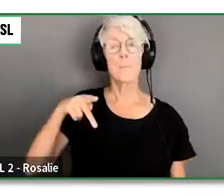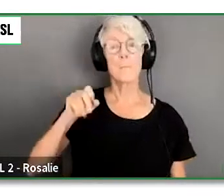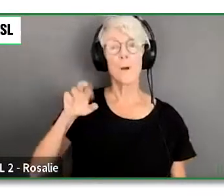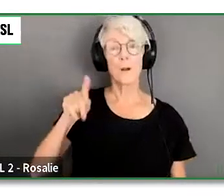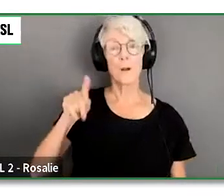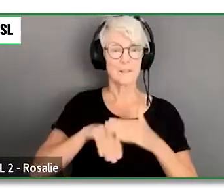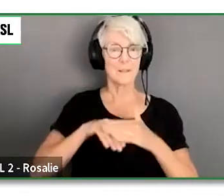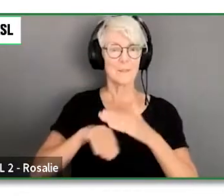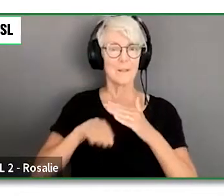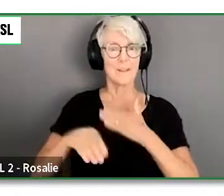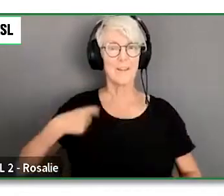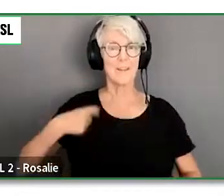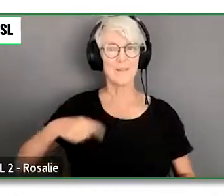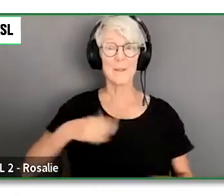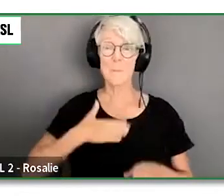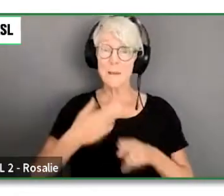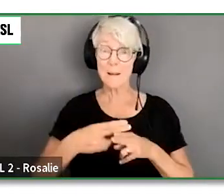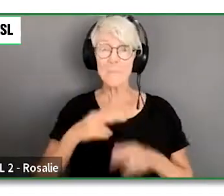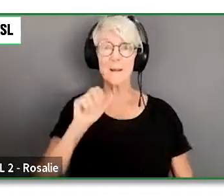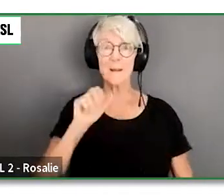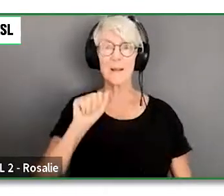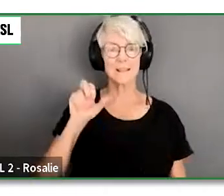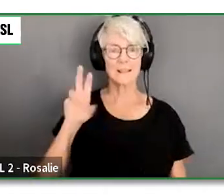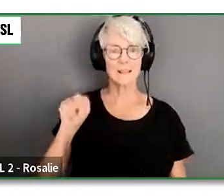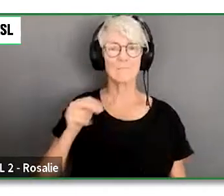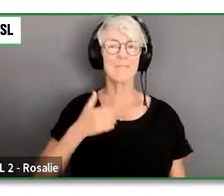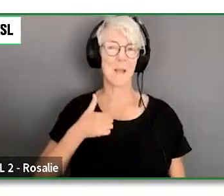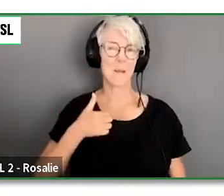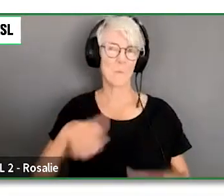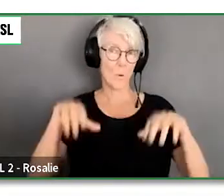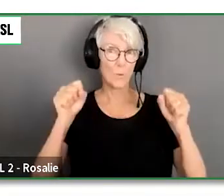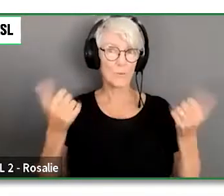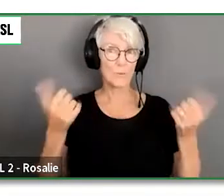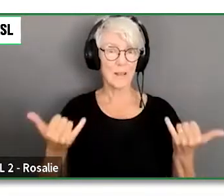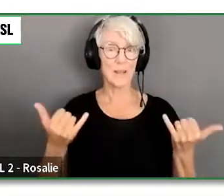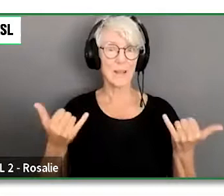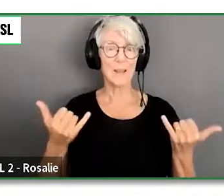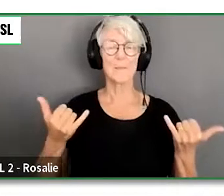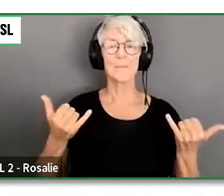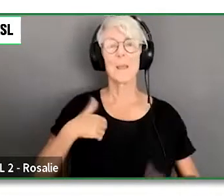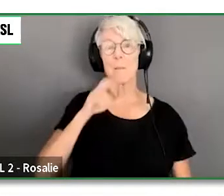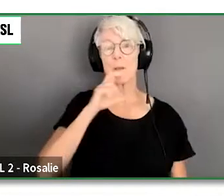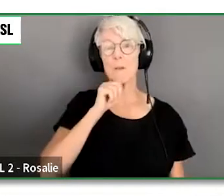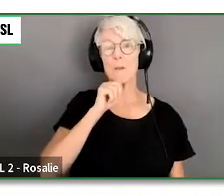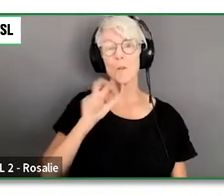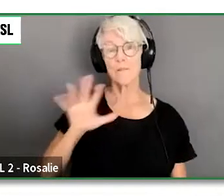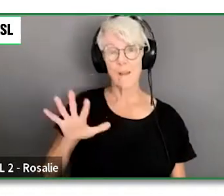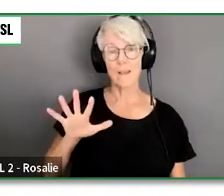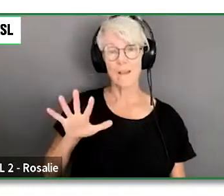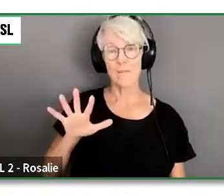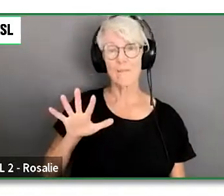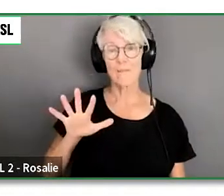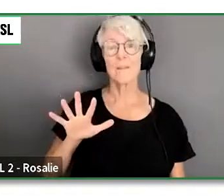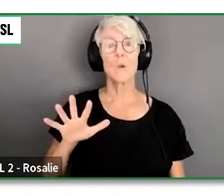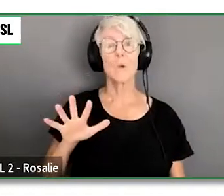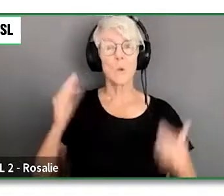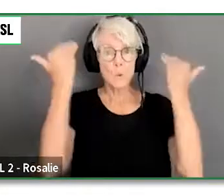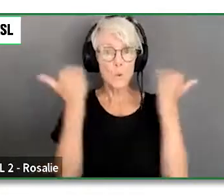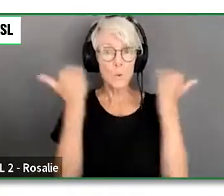My name is Alison and I will be your host for today. I am a 35 year old female with short light brown hair and I'm wearing glasses